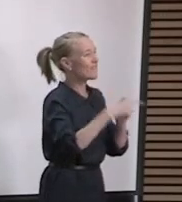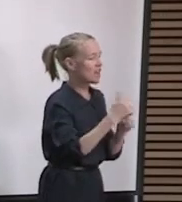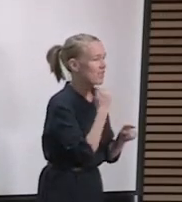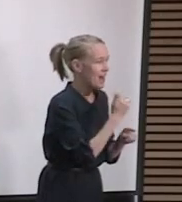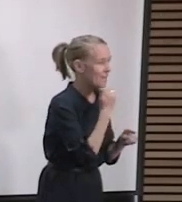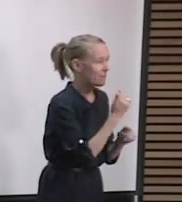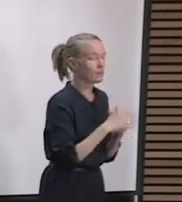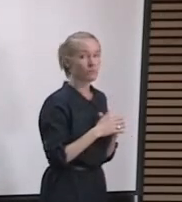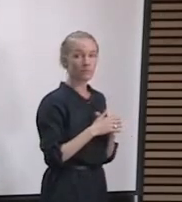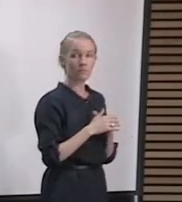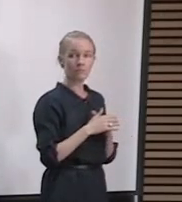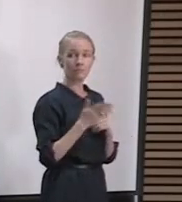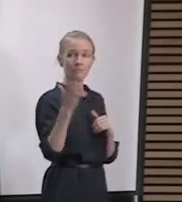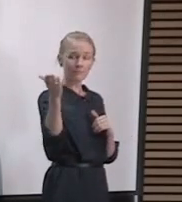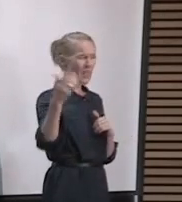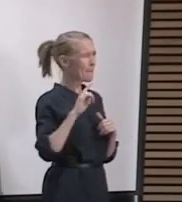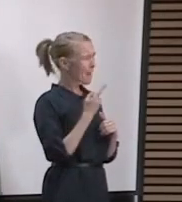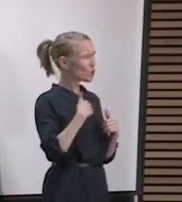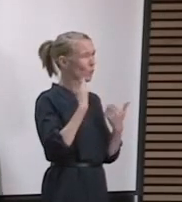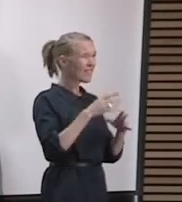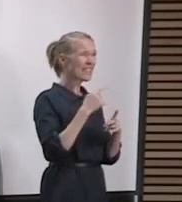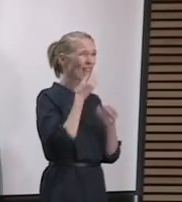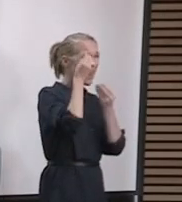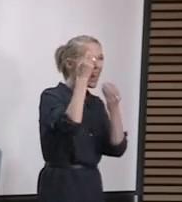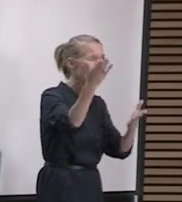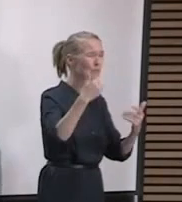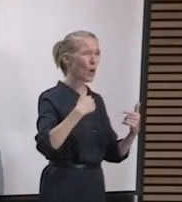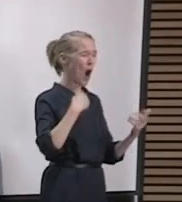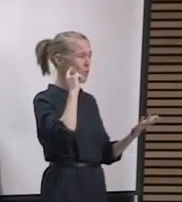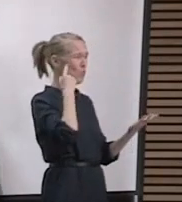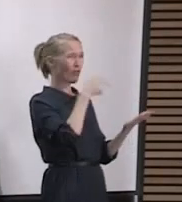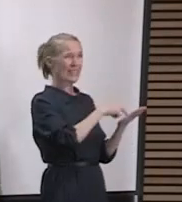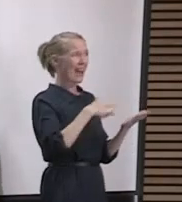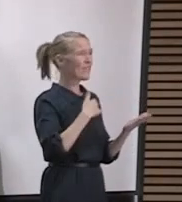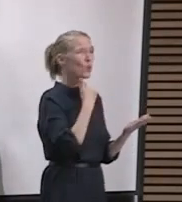would have liked, but it was rolling out as quickly as we could.